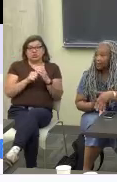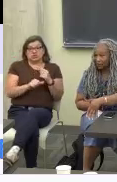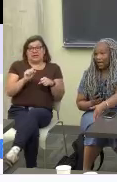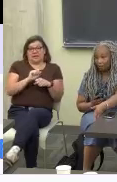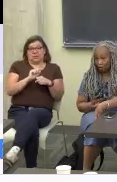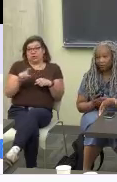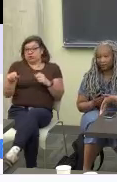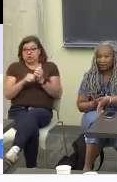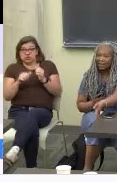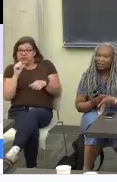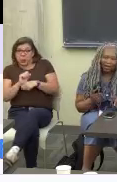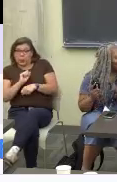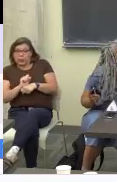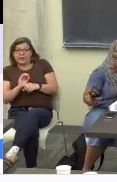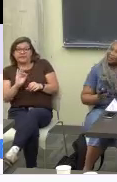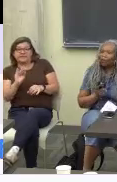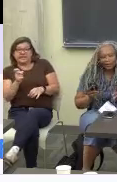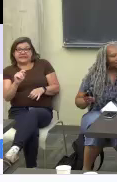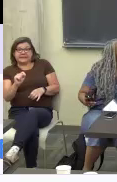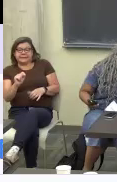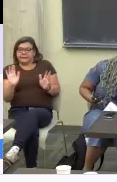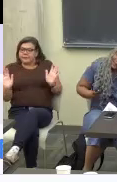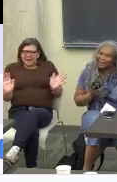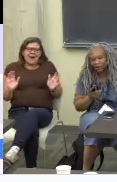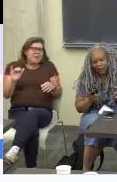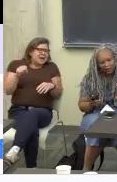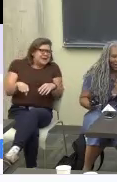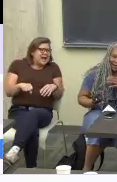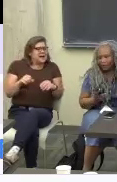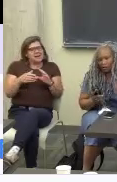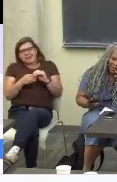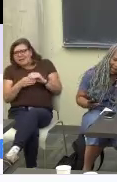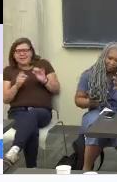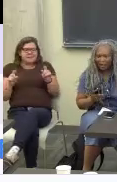Let's get to that part. Of course, there's messenizations, you got to figure it out,